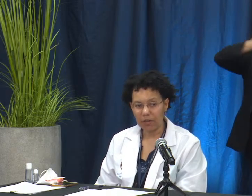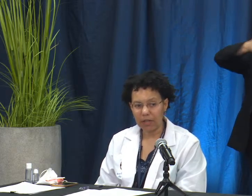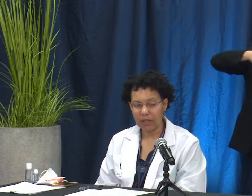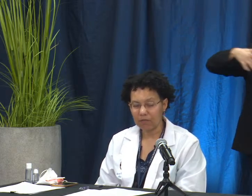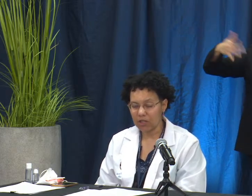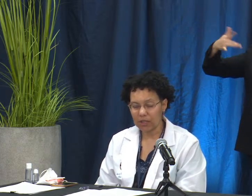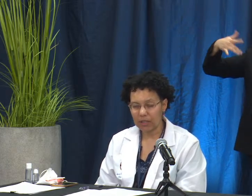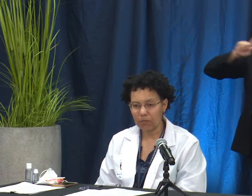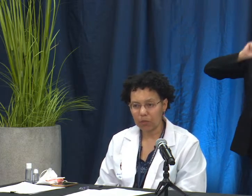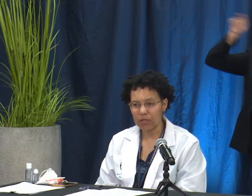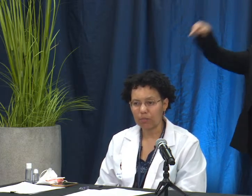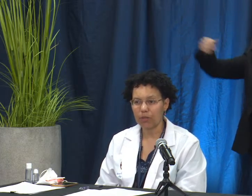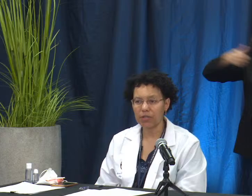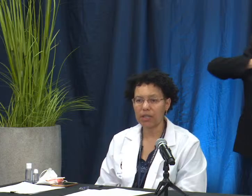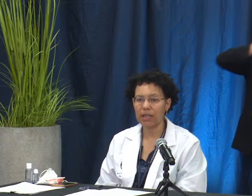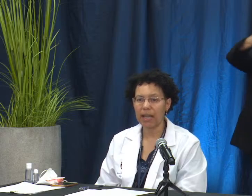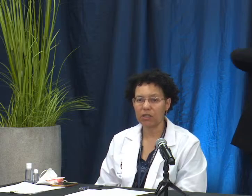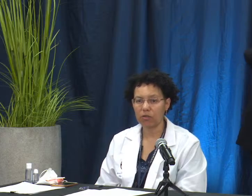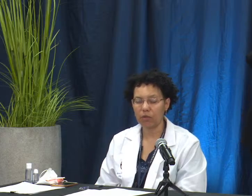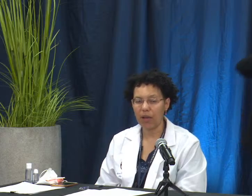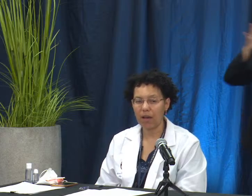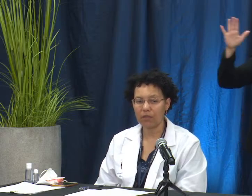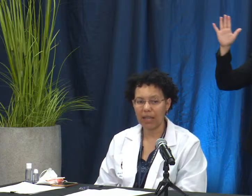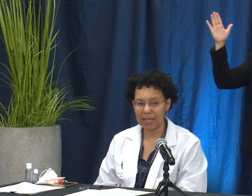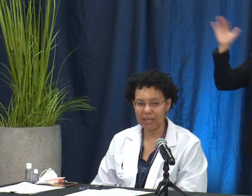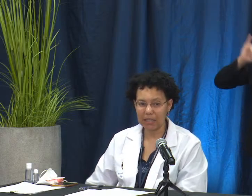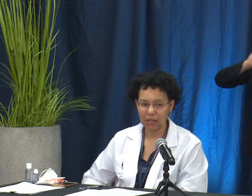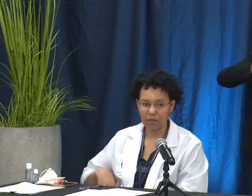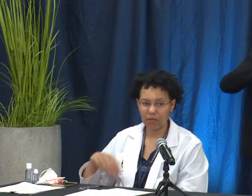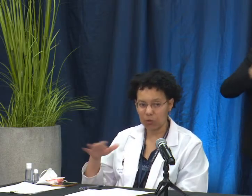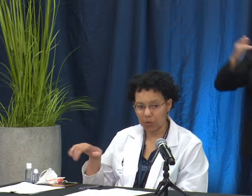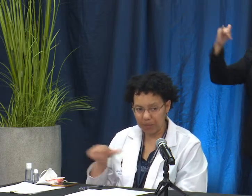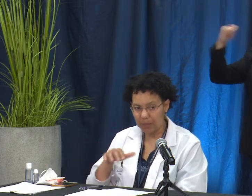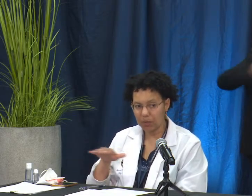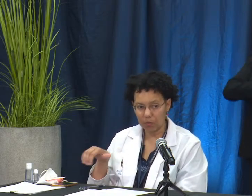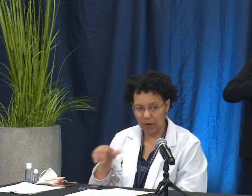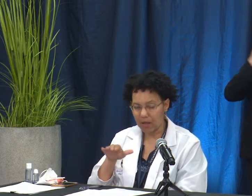efficiently from person to person and so if you have fewer people around